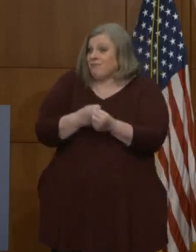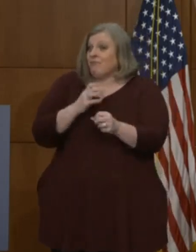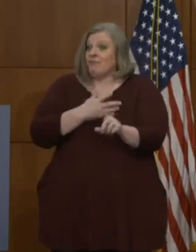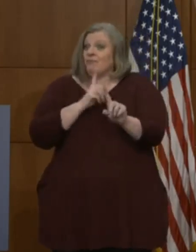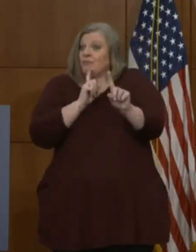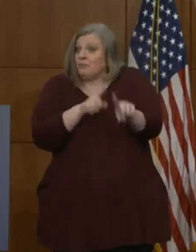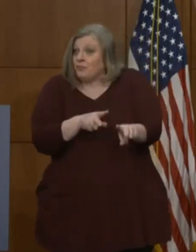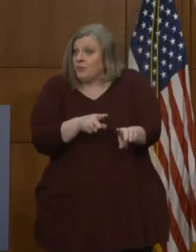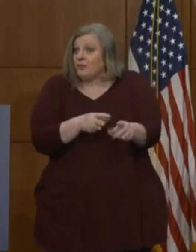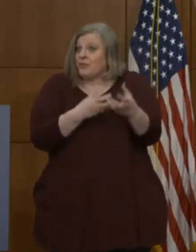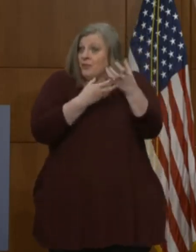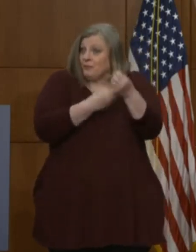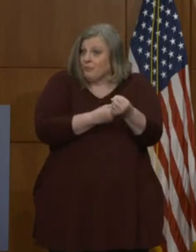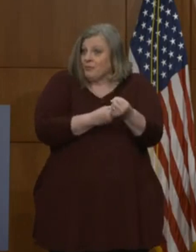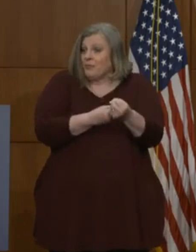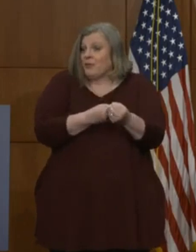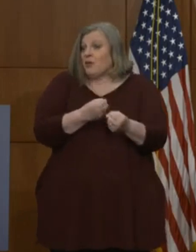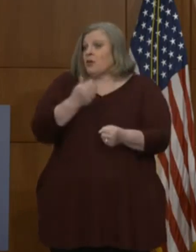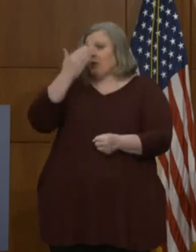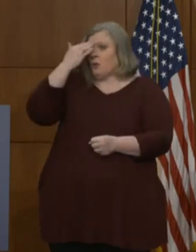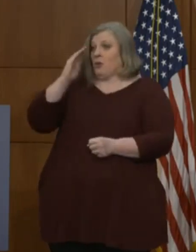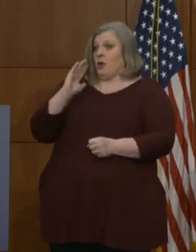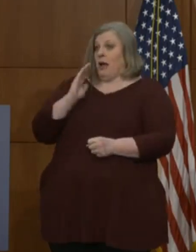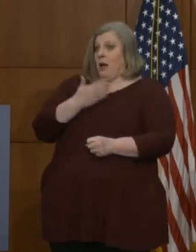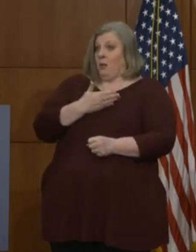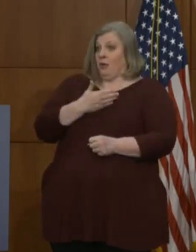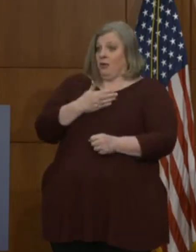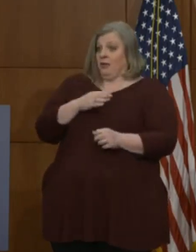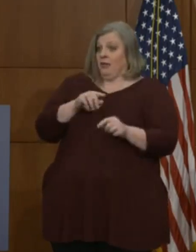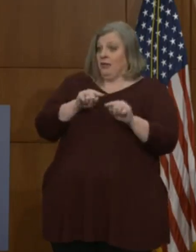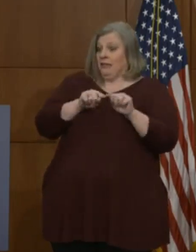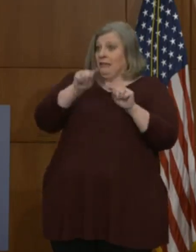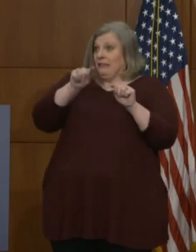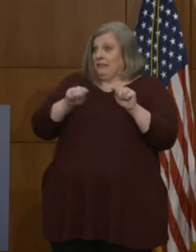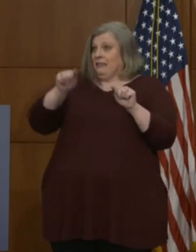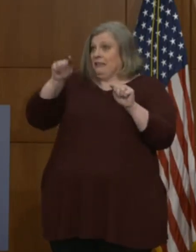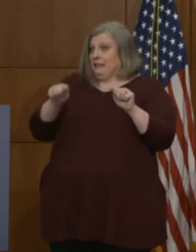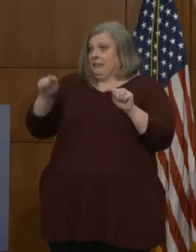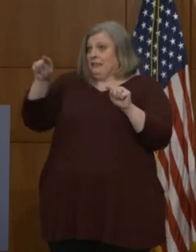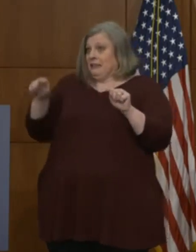RECEIVED I HAVE CONFIDENCE IN WHAT WE ARE REPORTING I HAVE WHAT WE ARE REPORTING I HAVE CONFIDENCE IN THE TRENDS